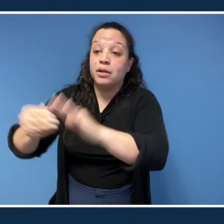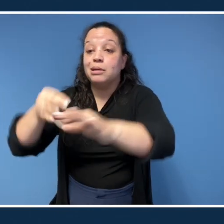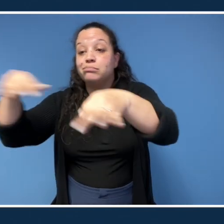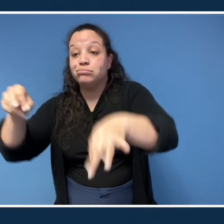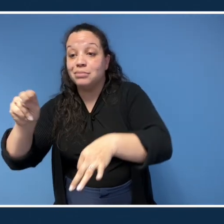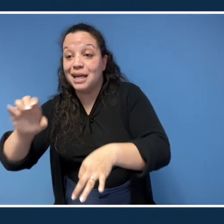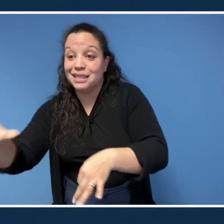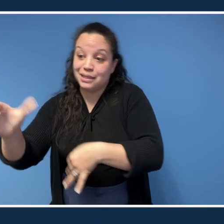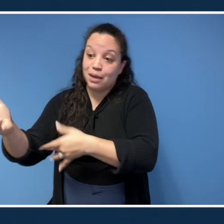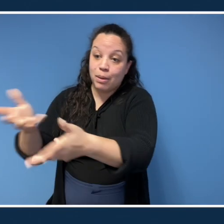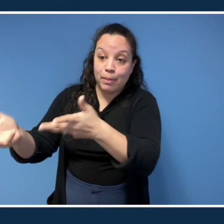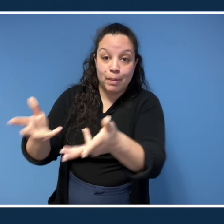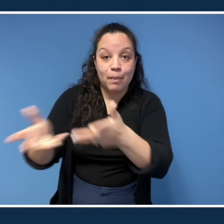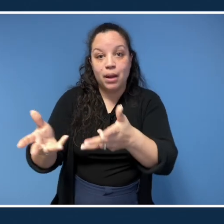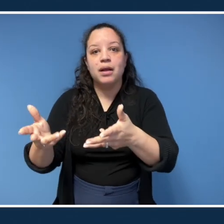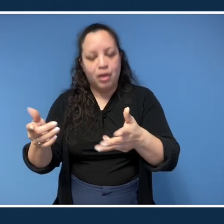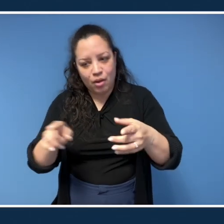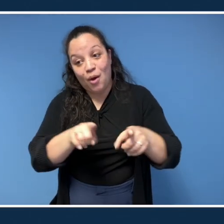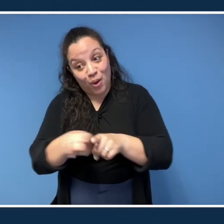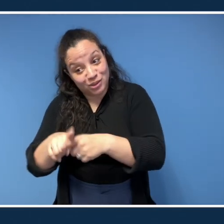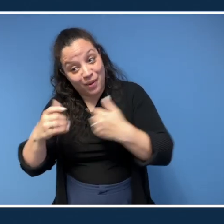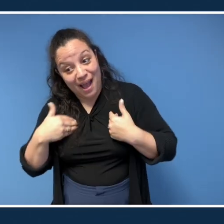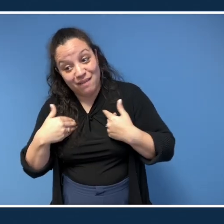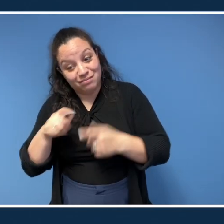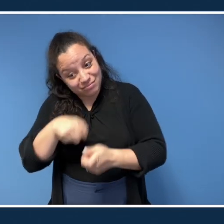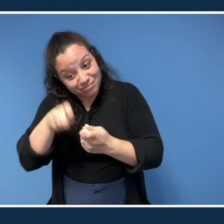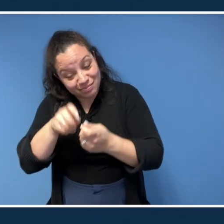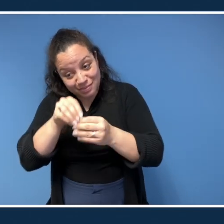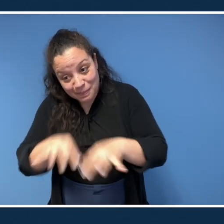So you have conversations with community about these spaces and how they can